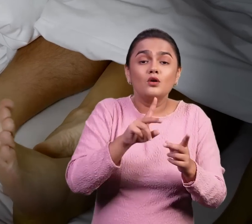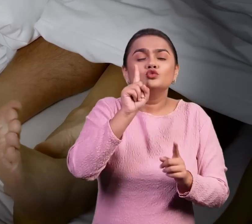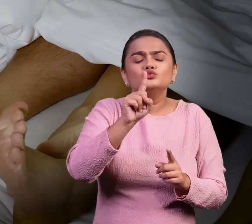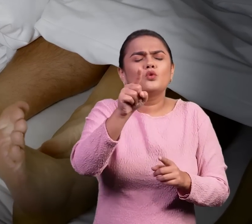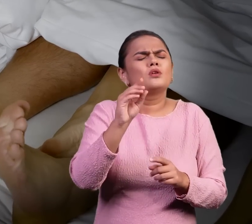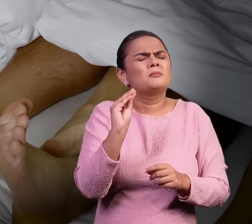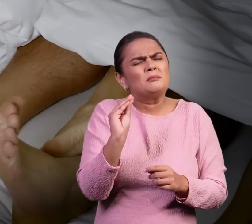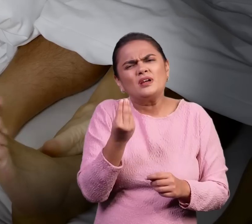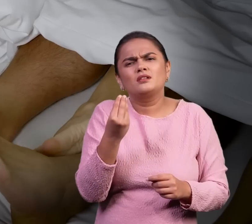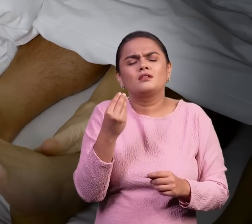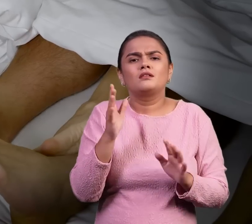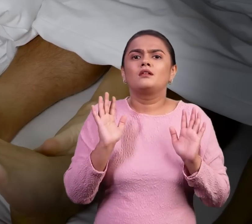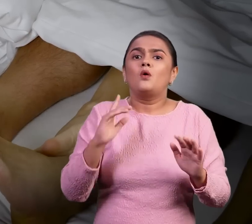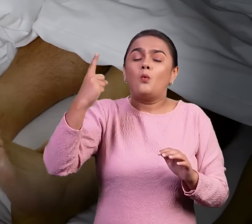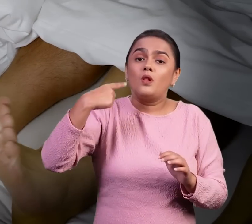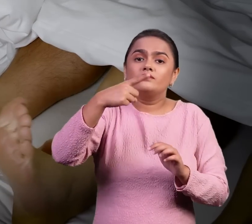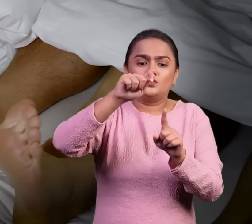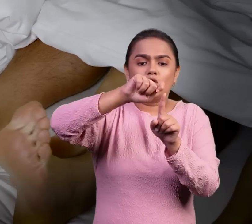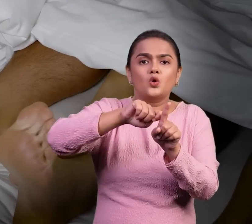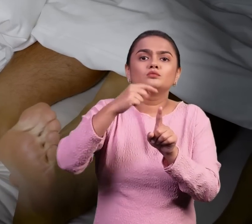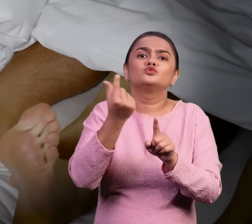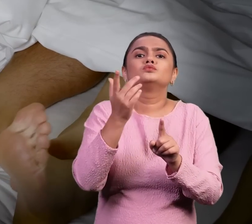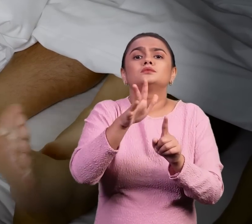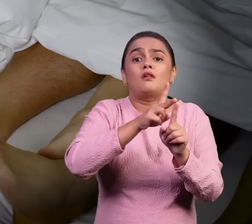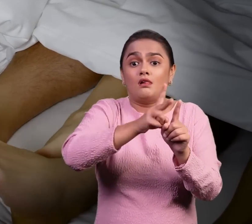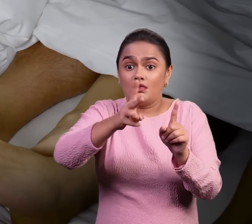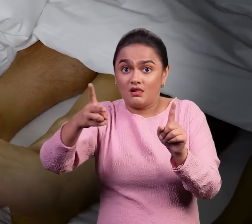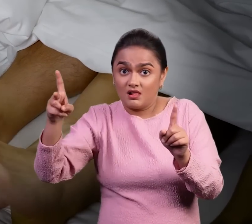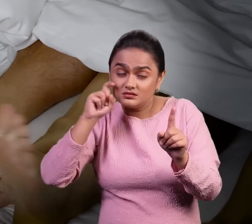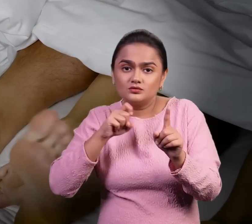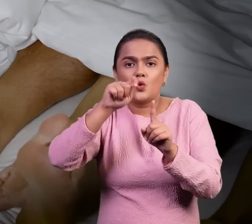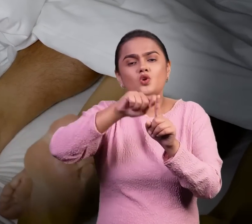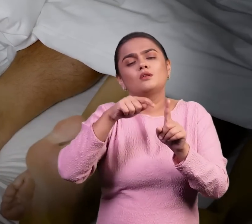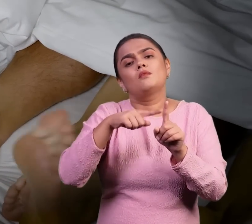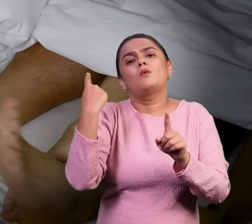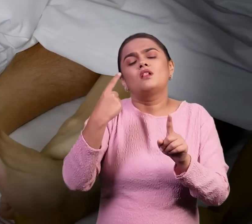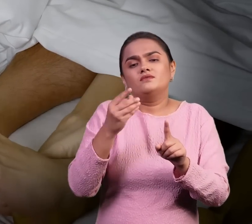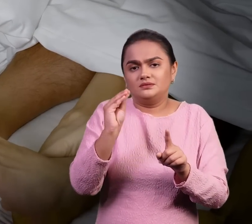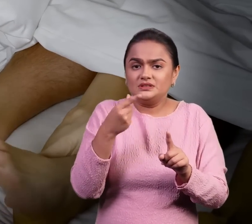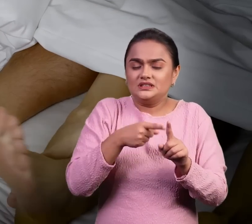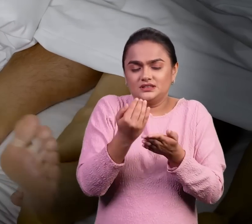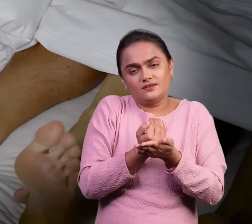So it's better to use a condom with multiple partners as it's the safest.